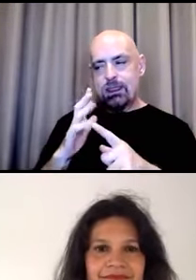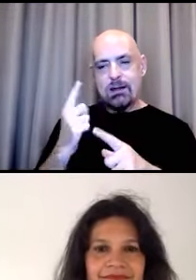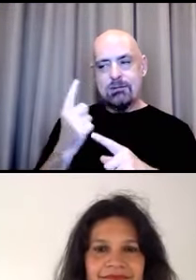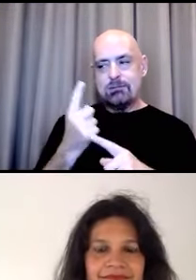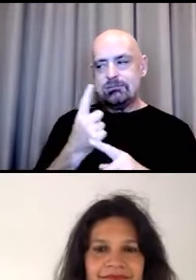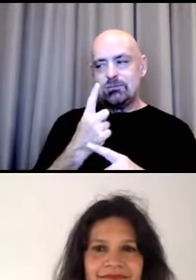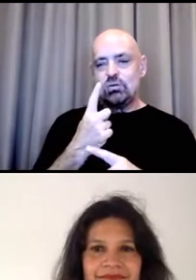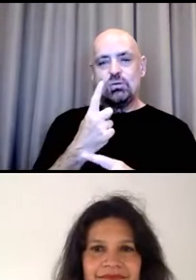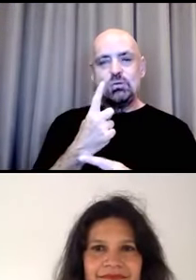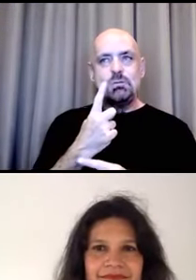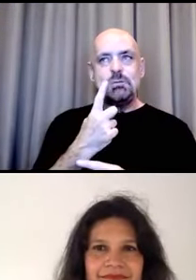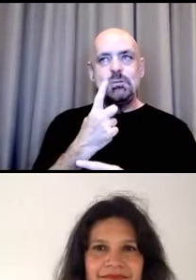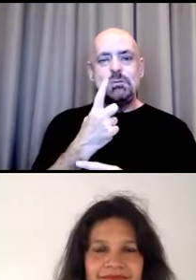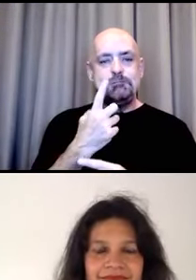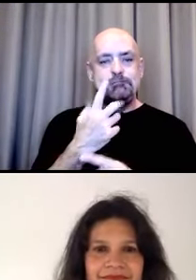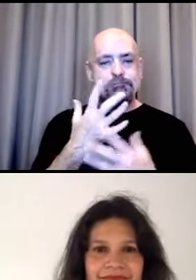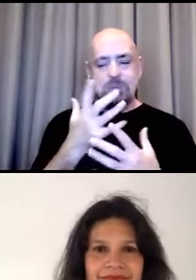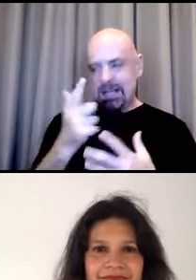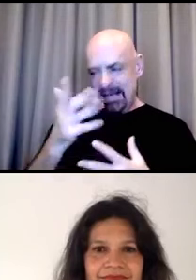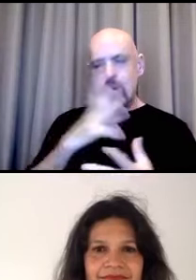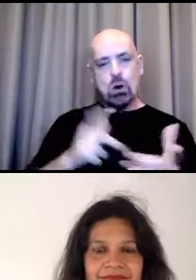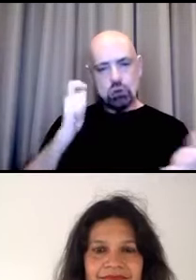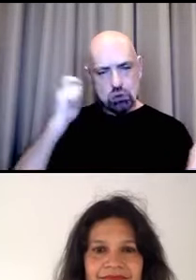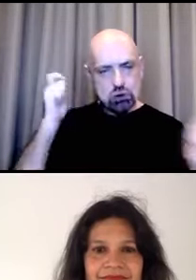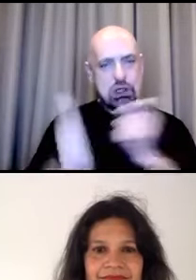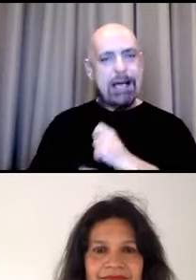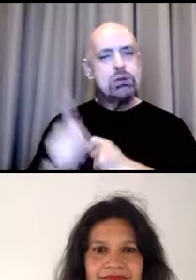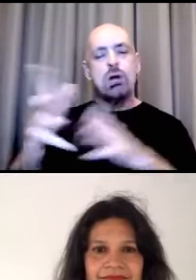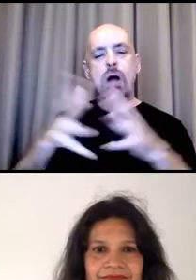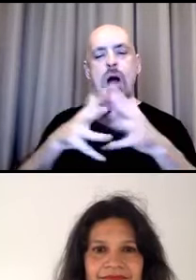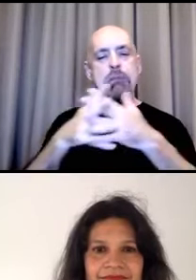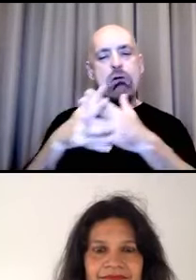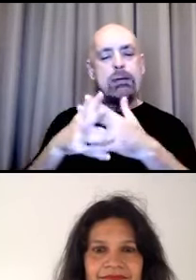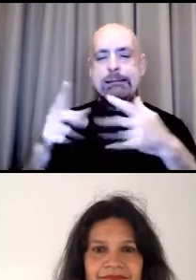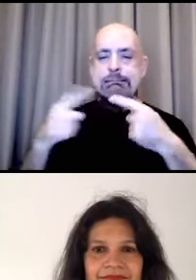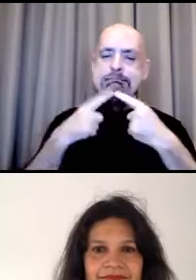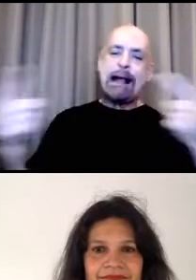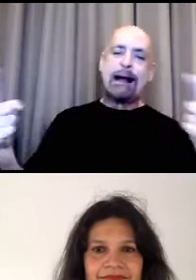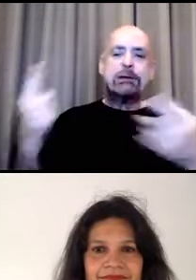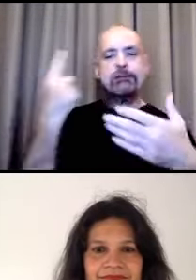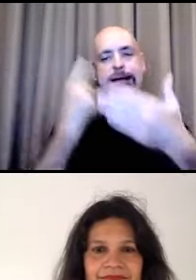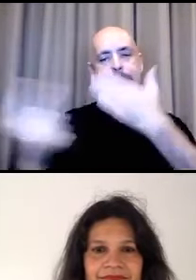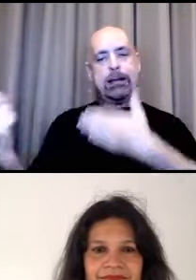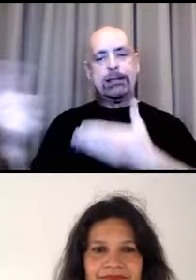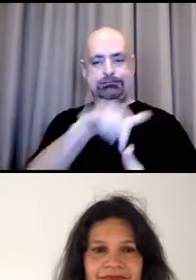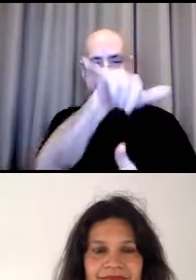thrill Mary Wollstonecraft? I bet it did. But